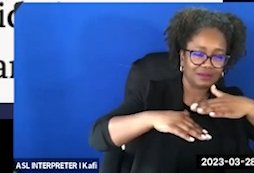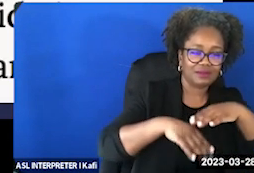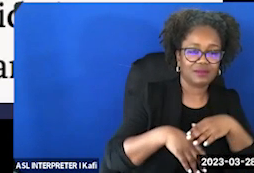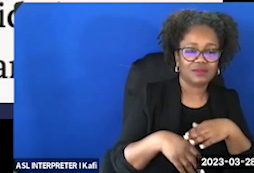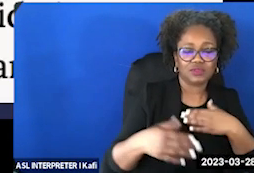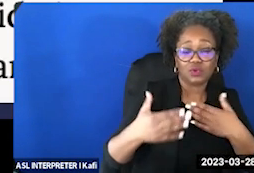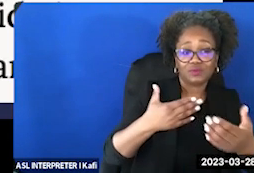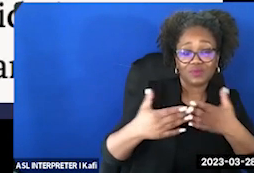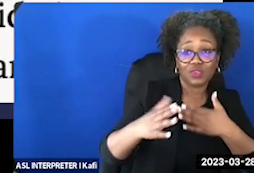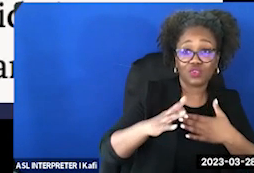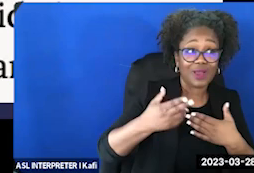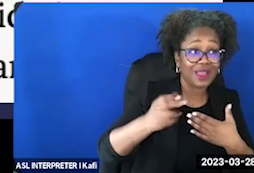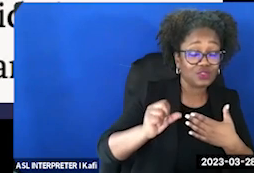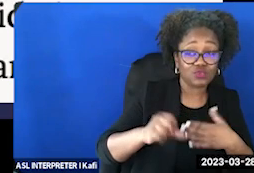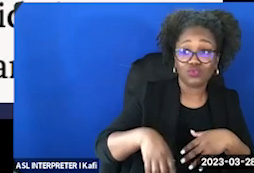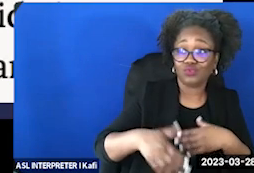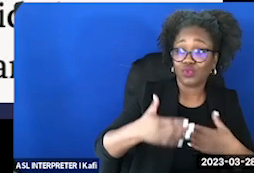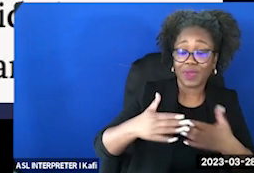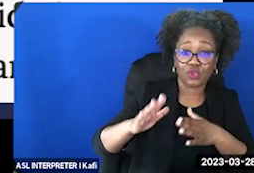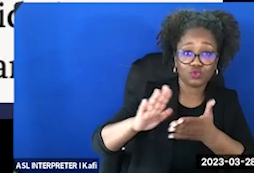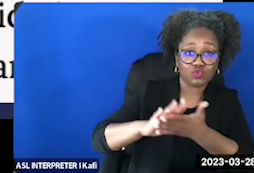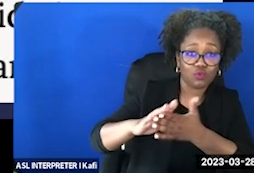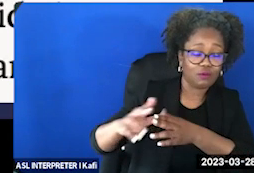Debbie Stine, Science & Technology Policy Academy: a 2 year, Msi, and you can